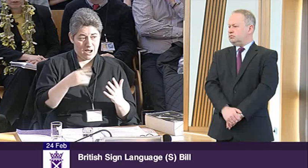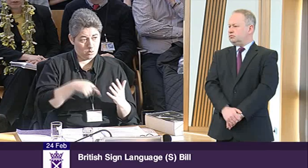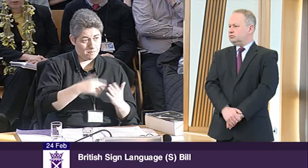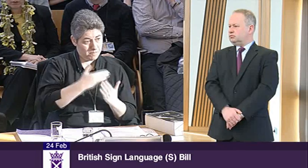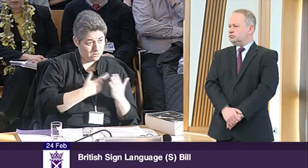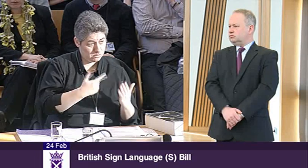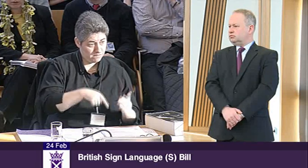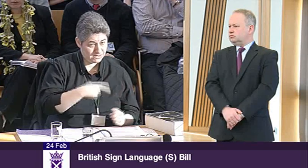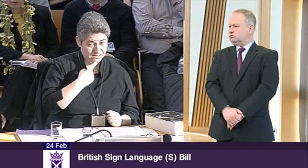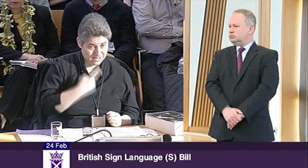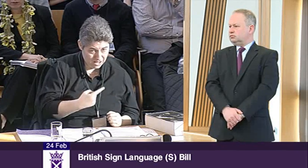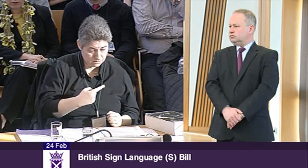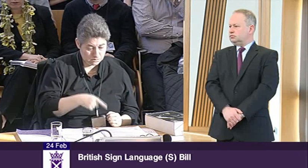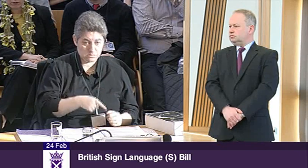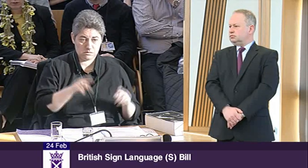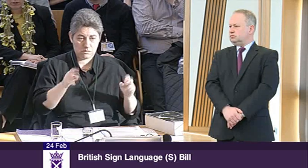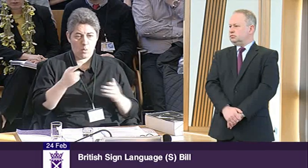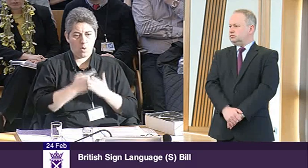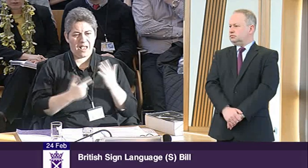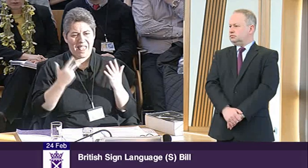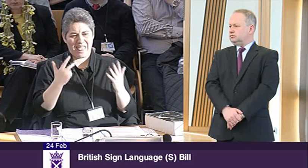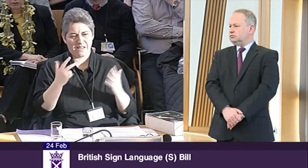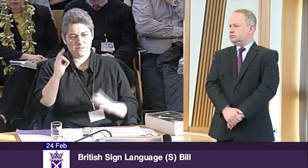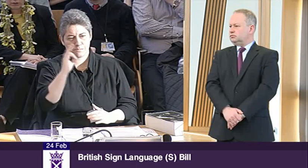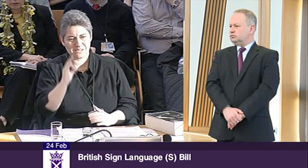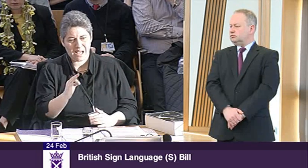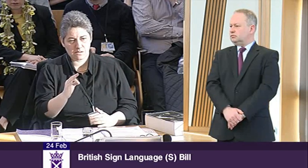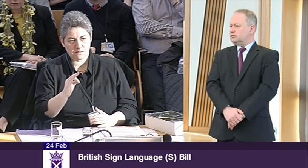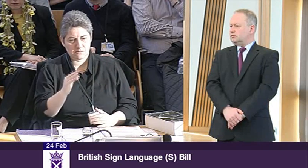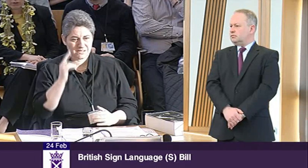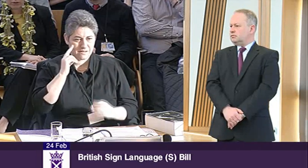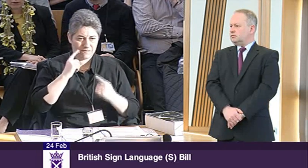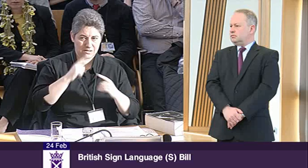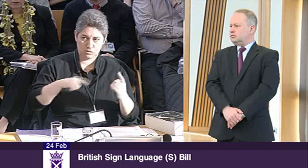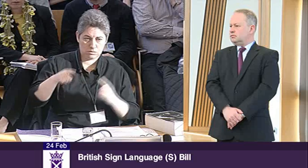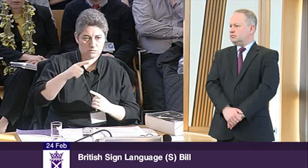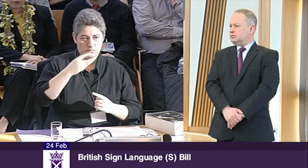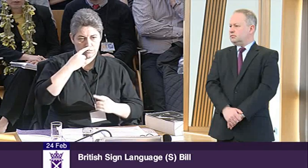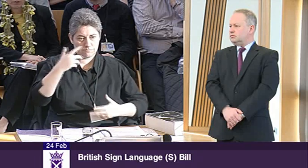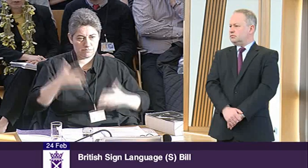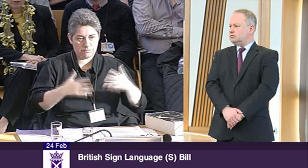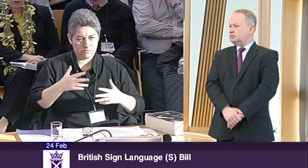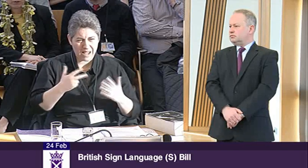that’s the case.” However, the Grimes report in 2009 said something that is quite